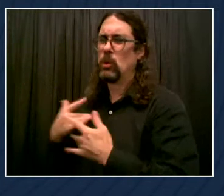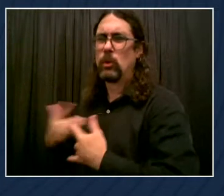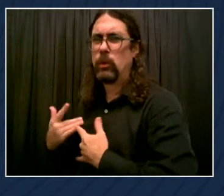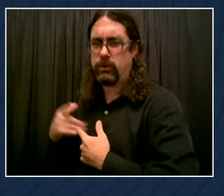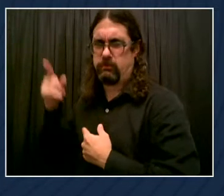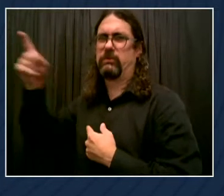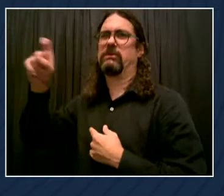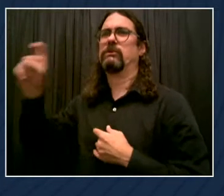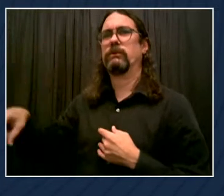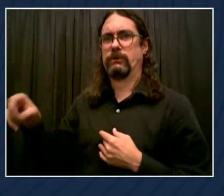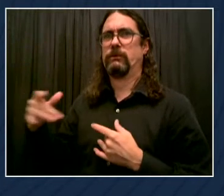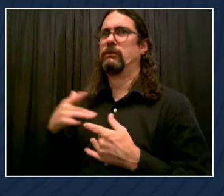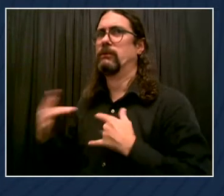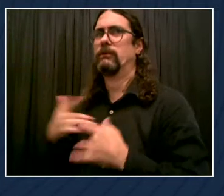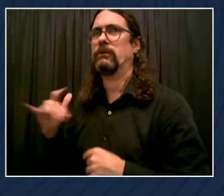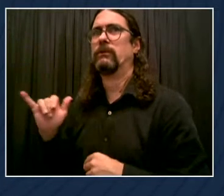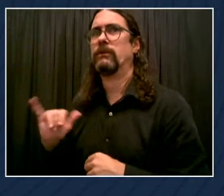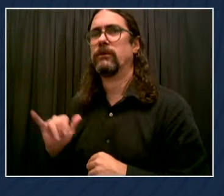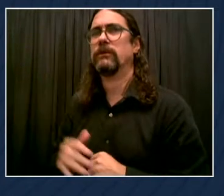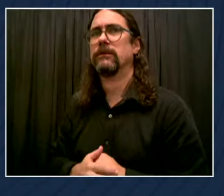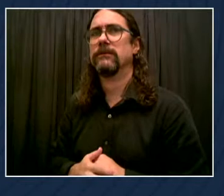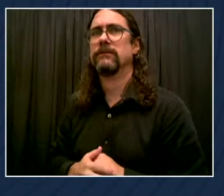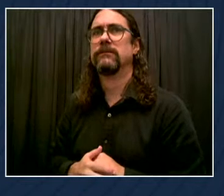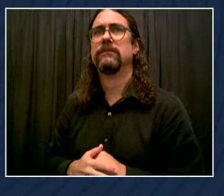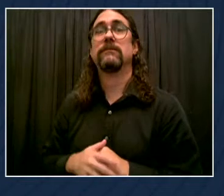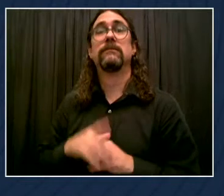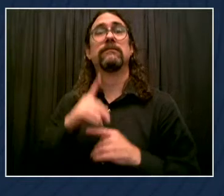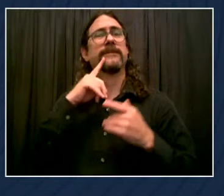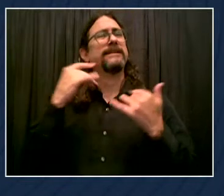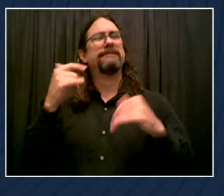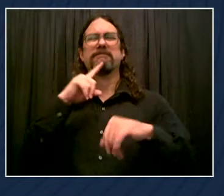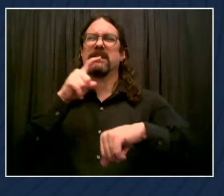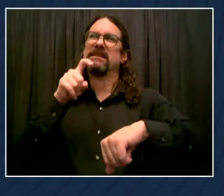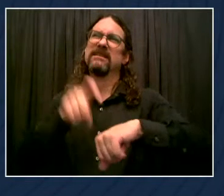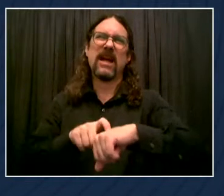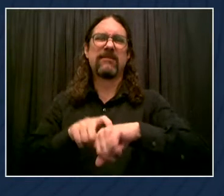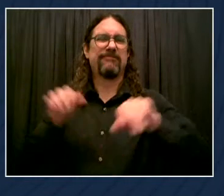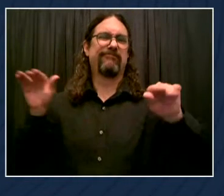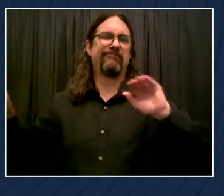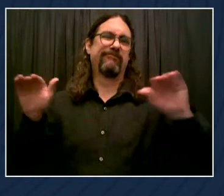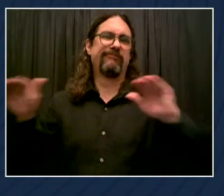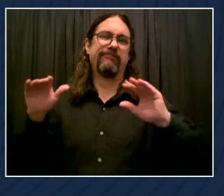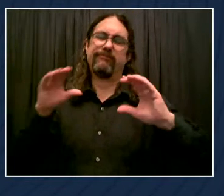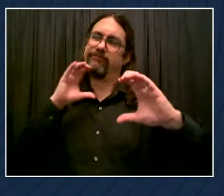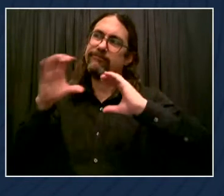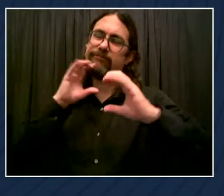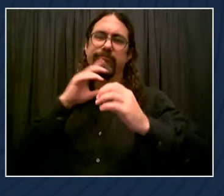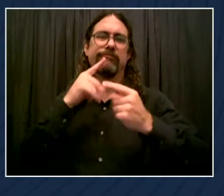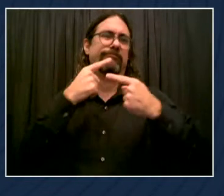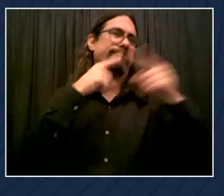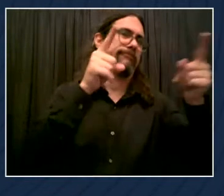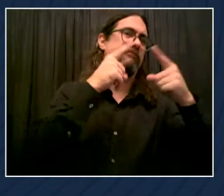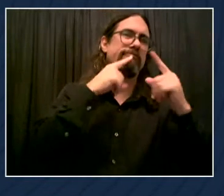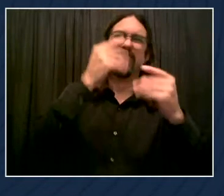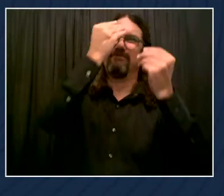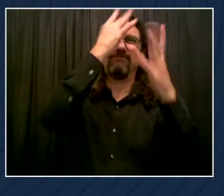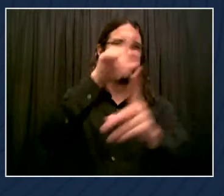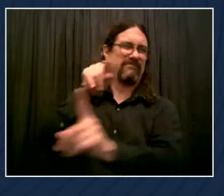MISSISSIPPI IN THIS CASE IN THE SUPREME COURT